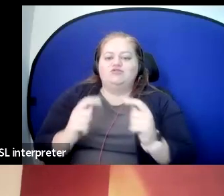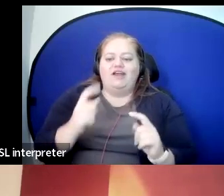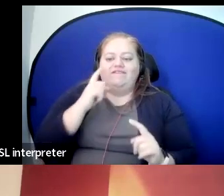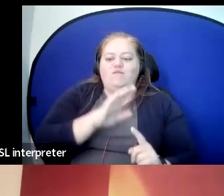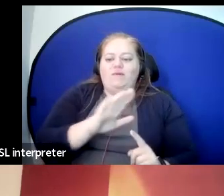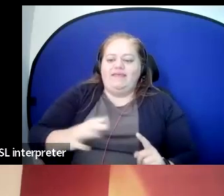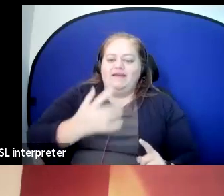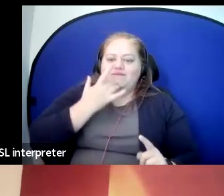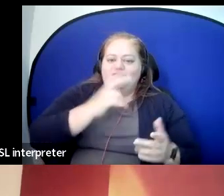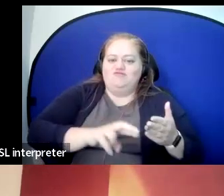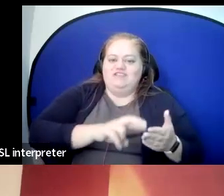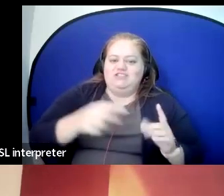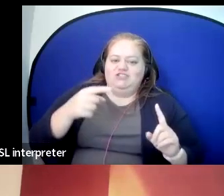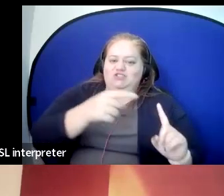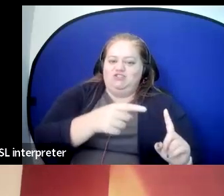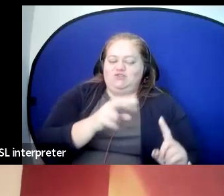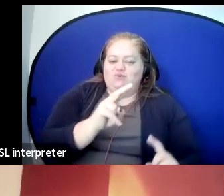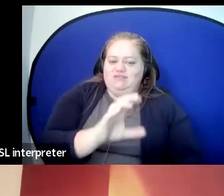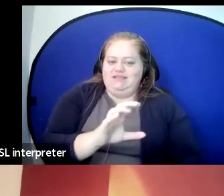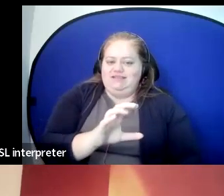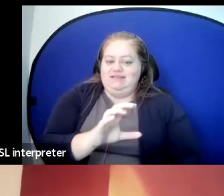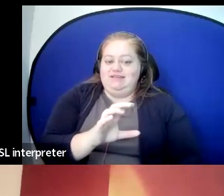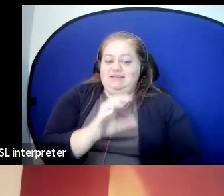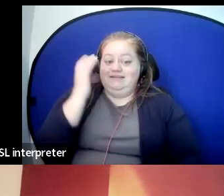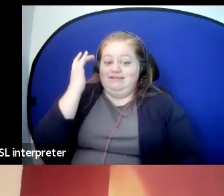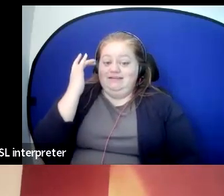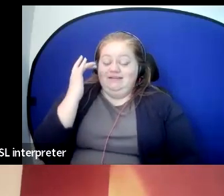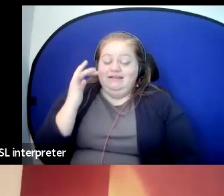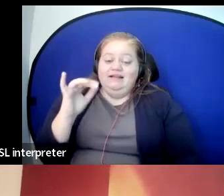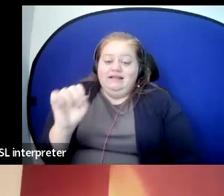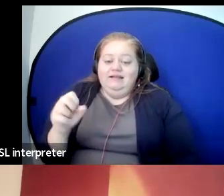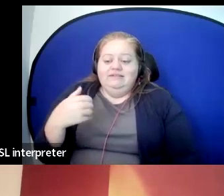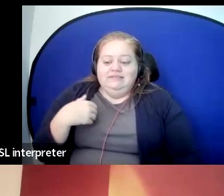Because, yes, there are some open-source models